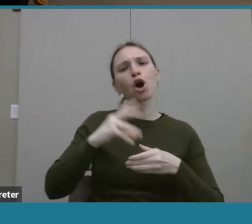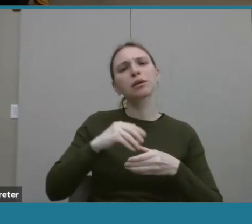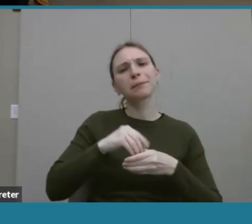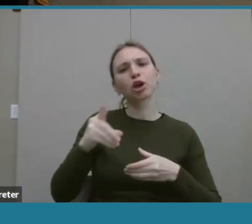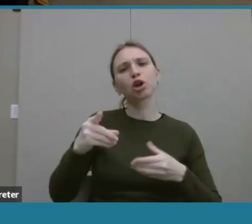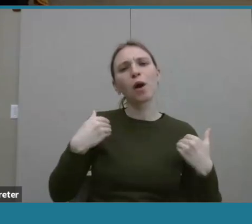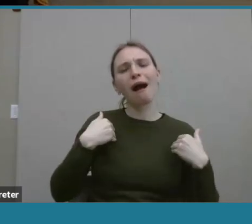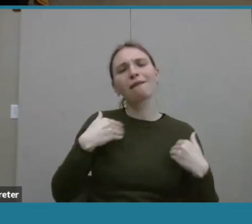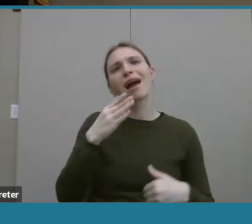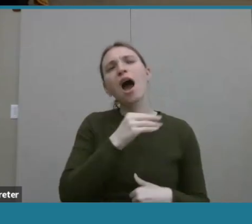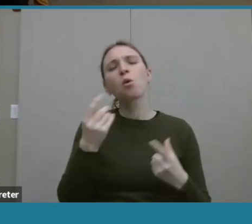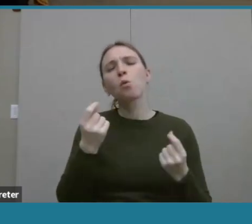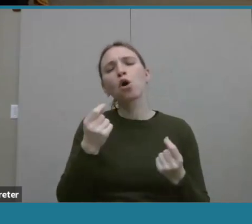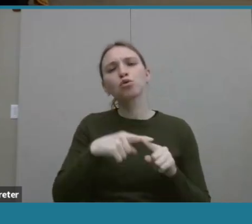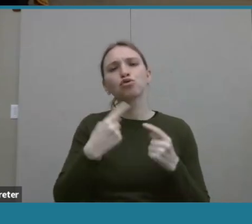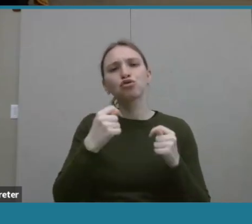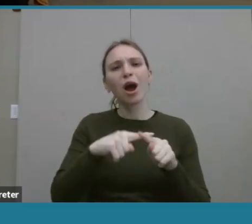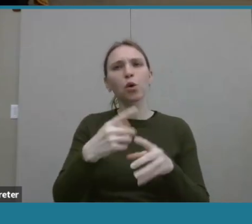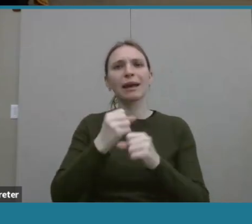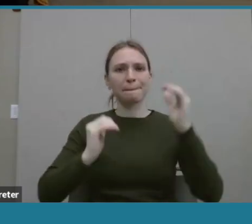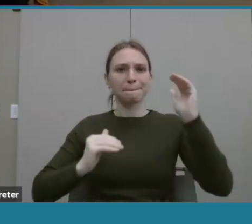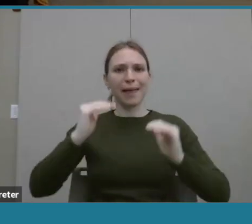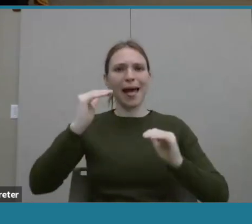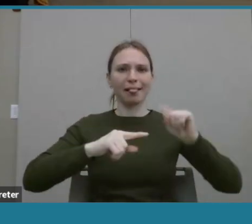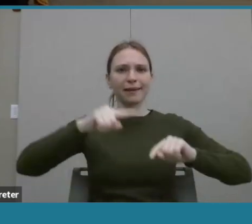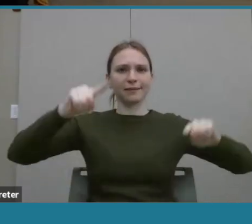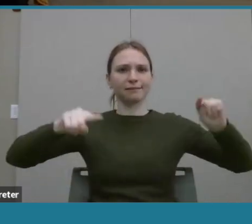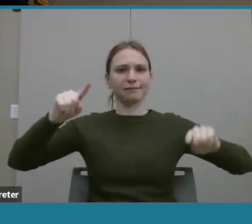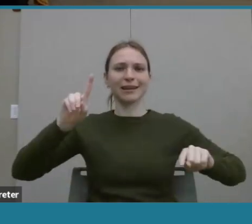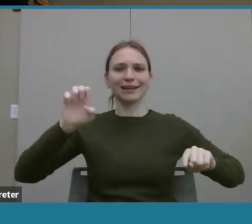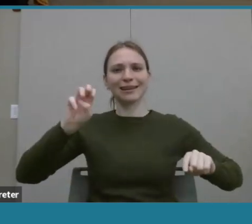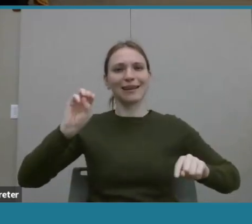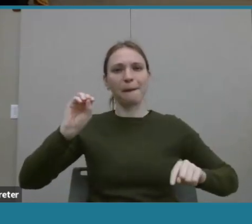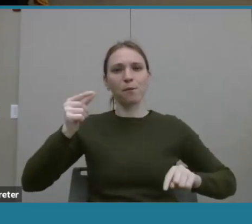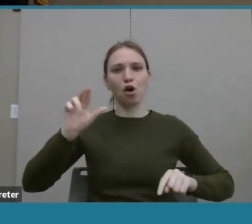And what did you do to try to get a balanced range of demographics? So the question was about in the input sessions.